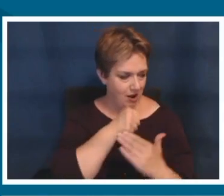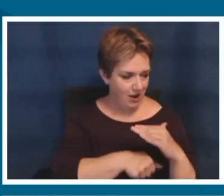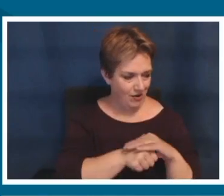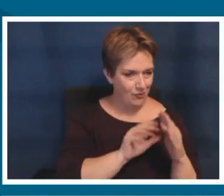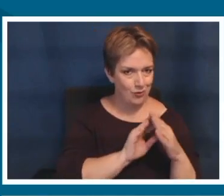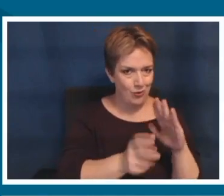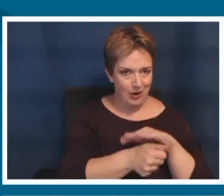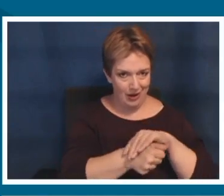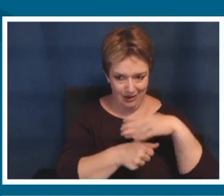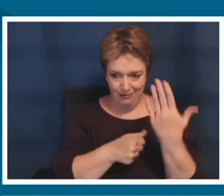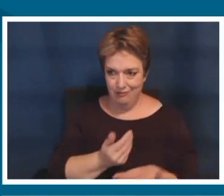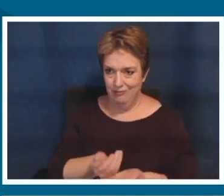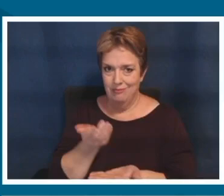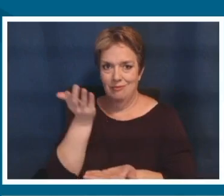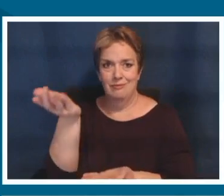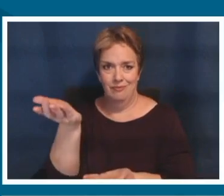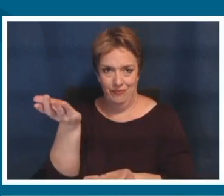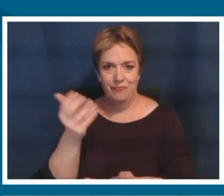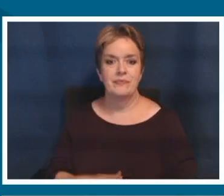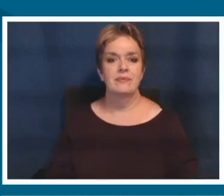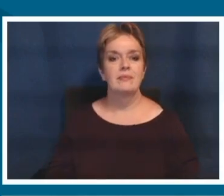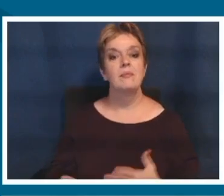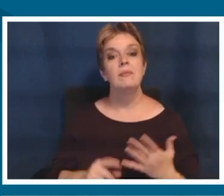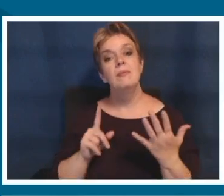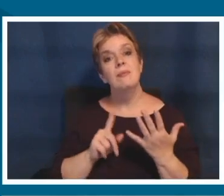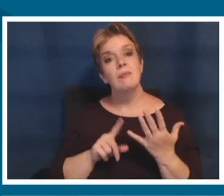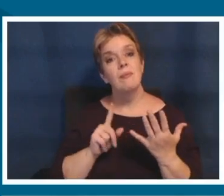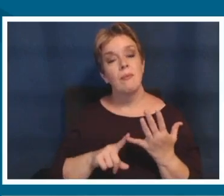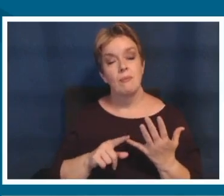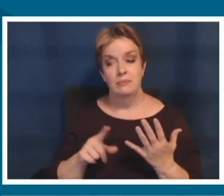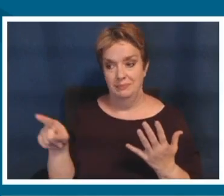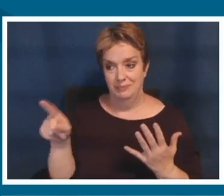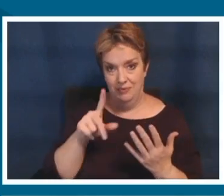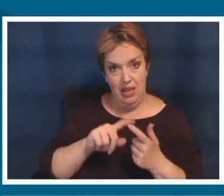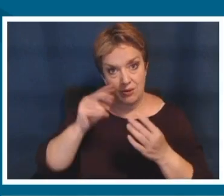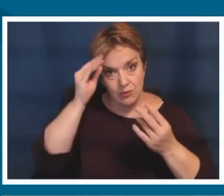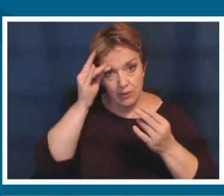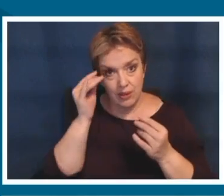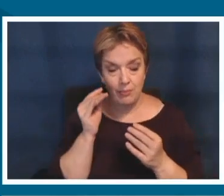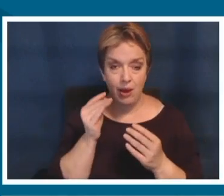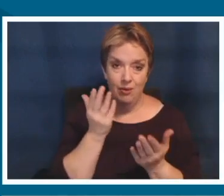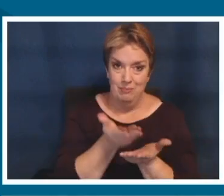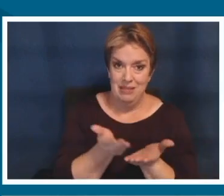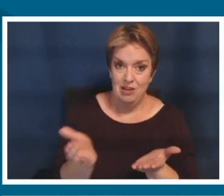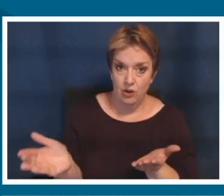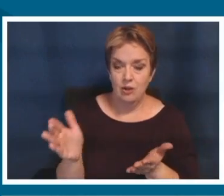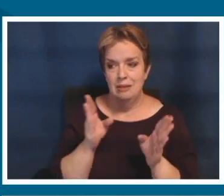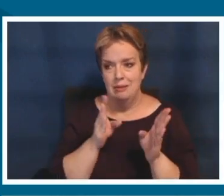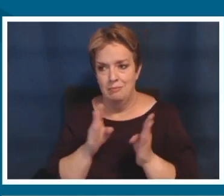the planning thinking about materials scripting out their words getting